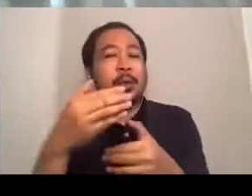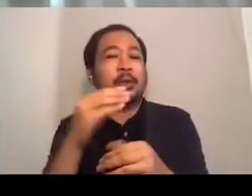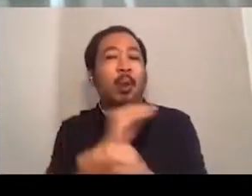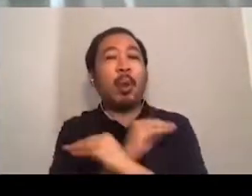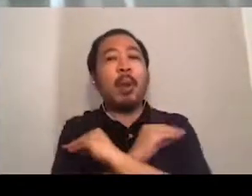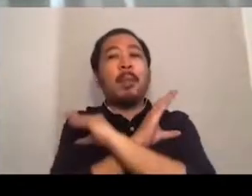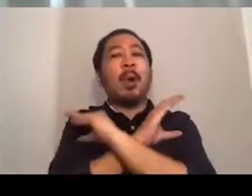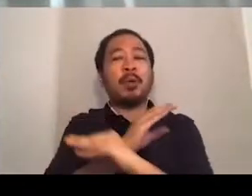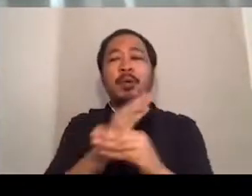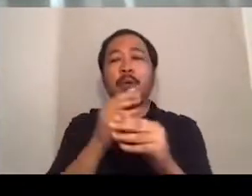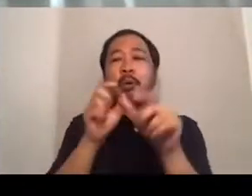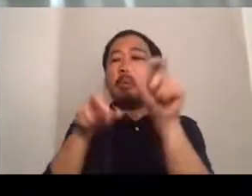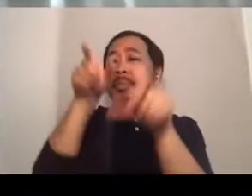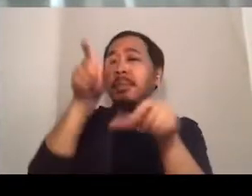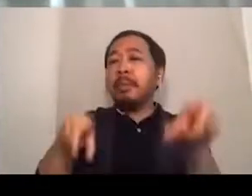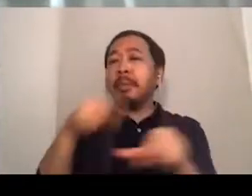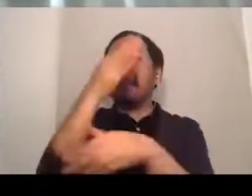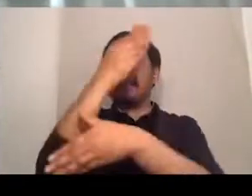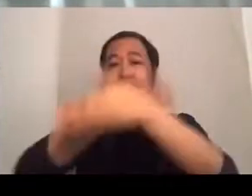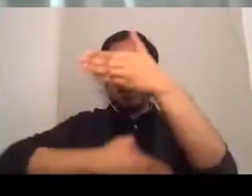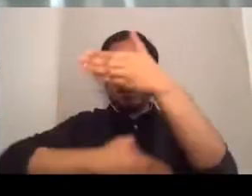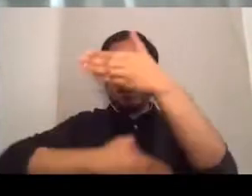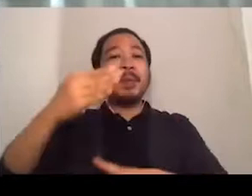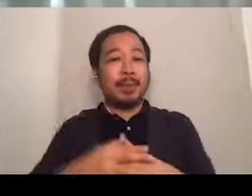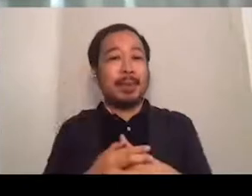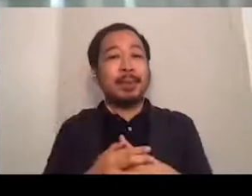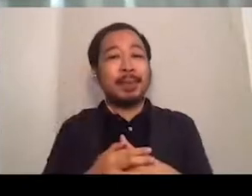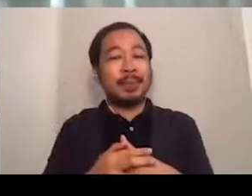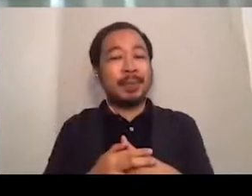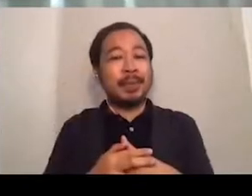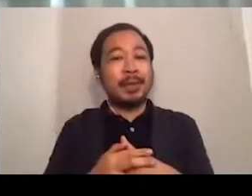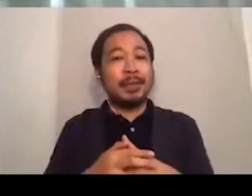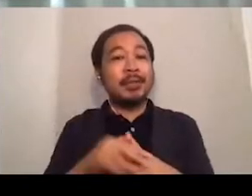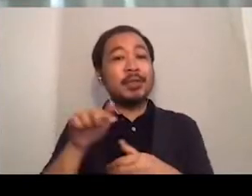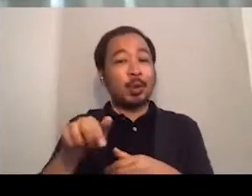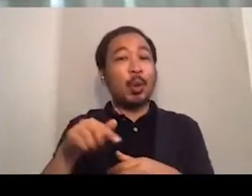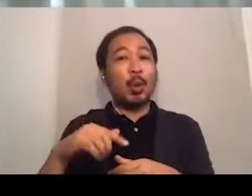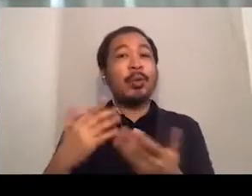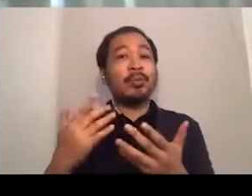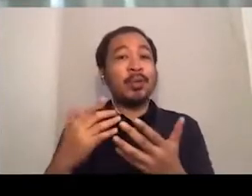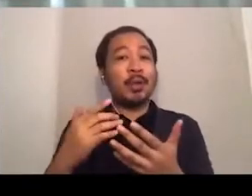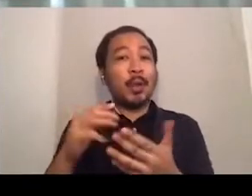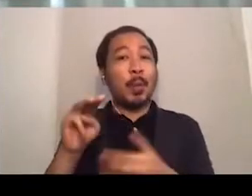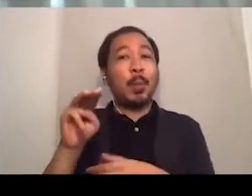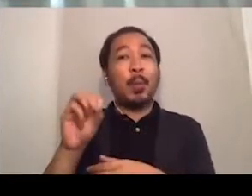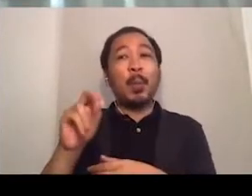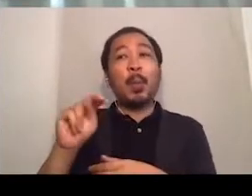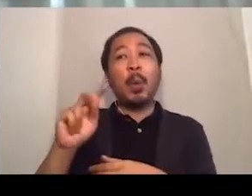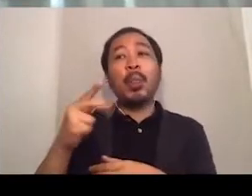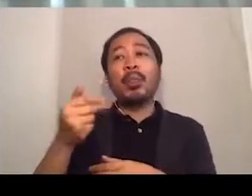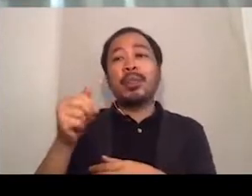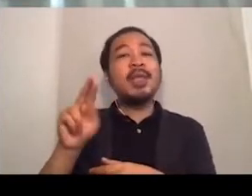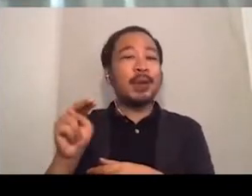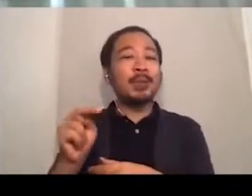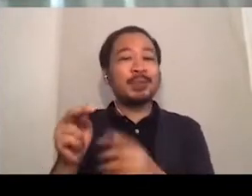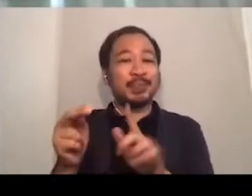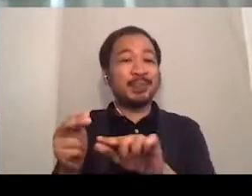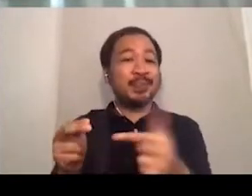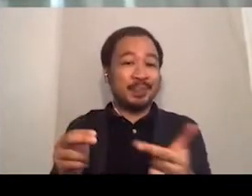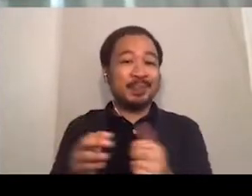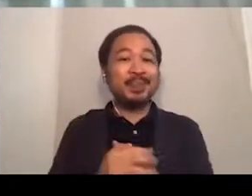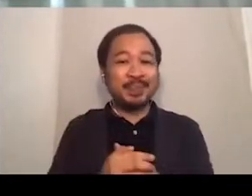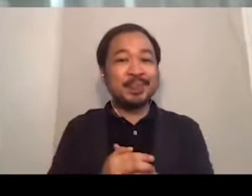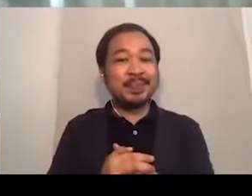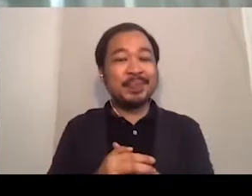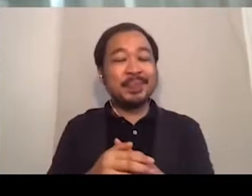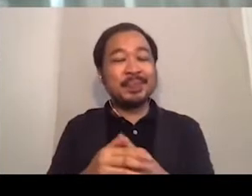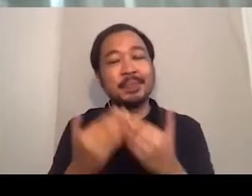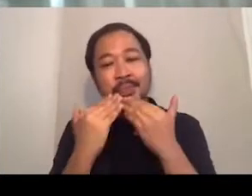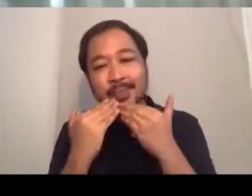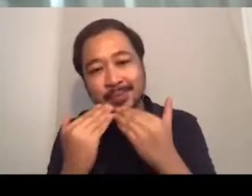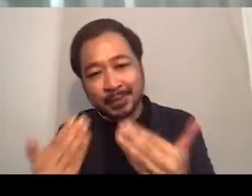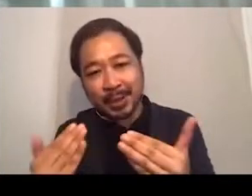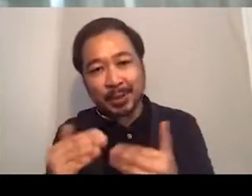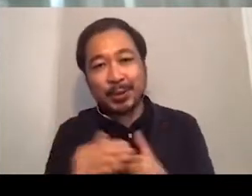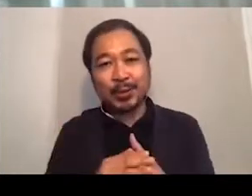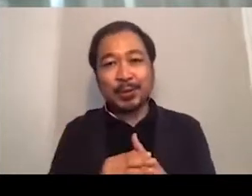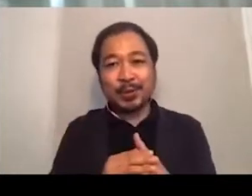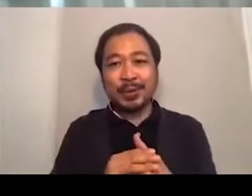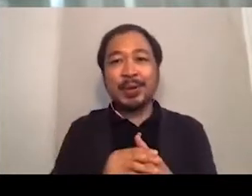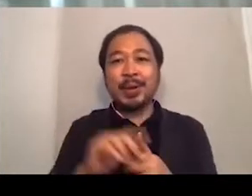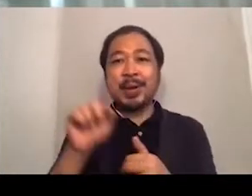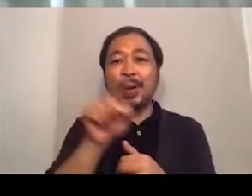It is an honour for me to be given this opportunity, and I think we have gone through a very comprehensive discussion